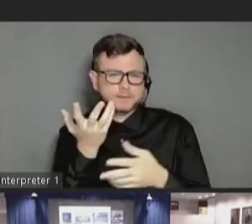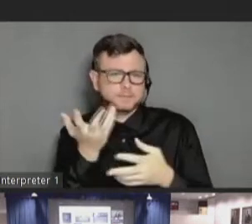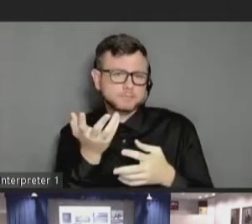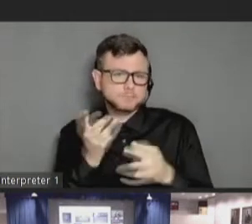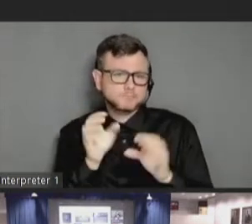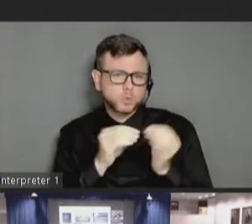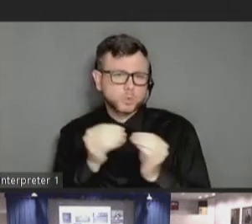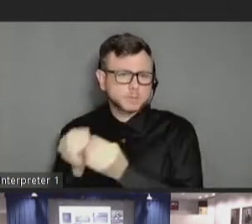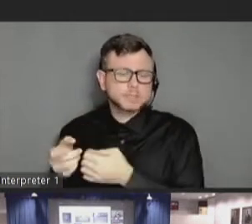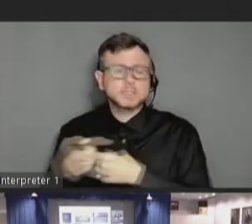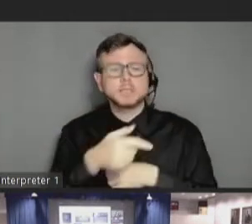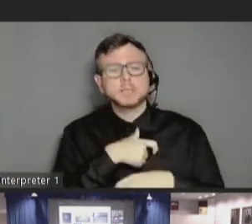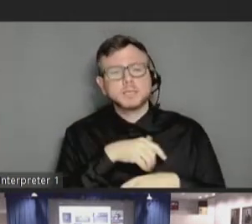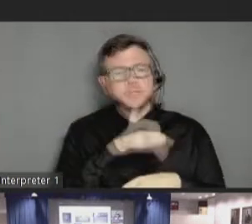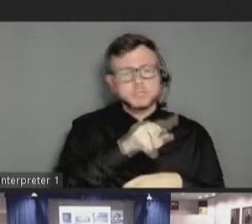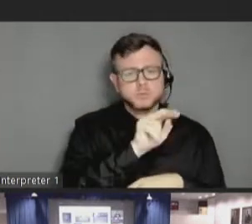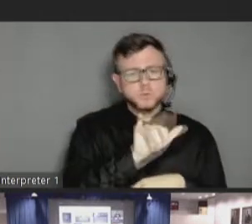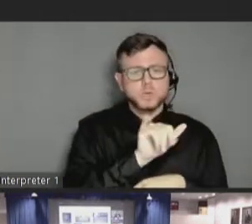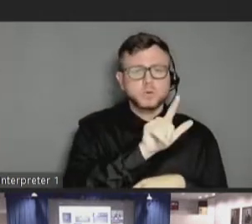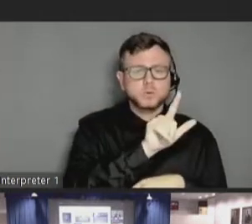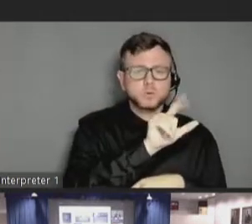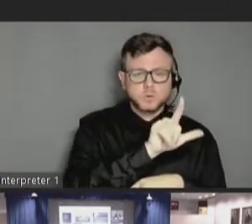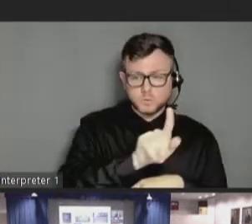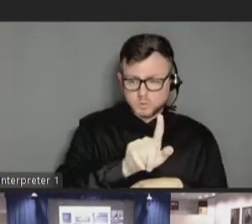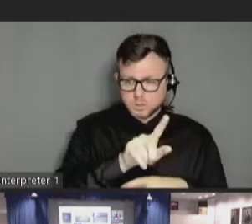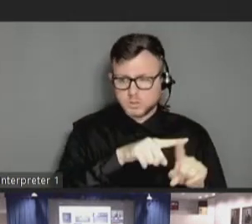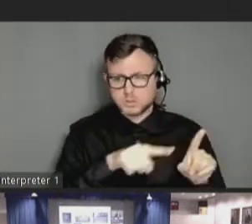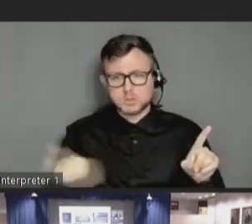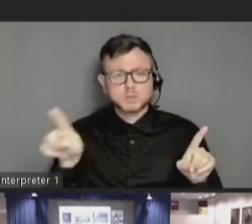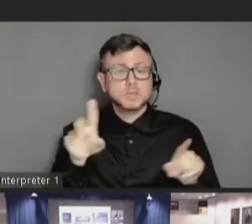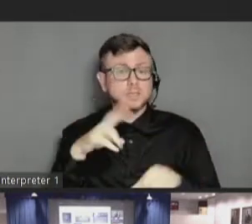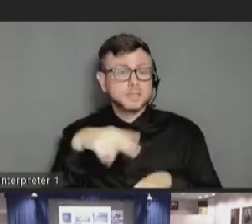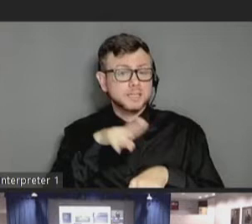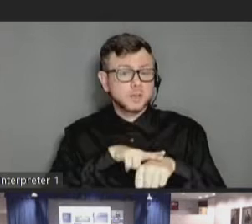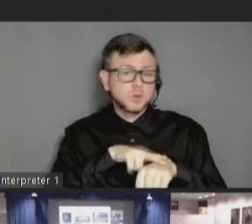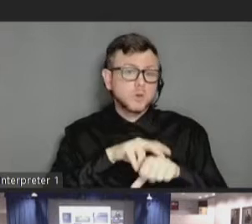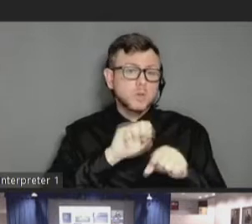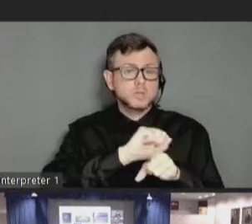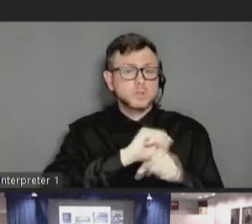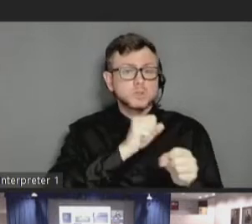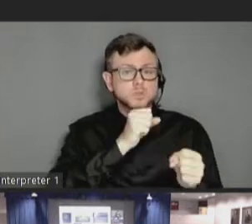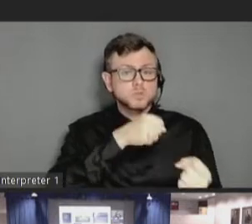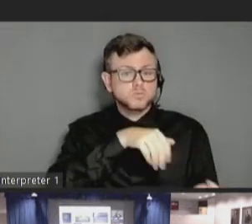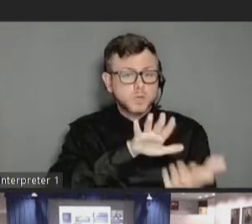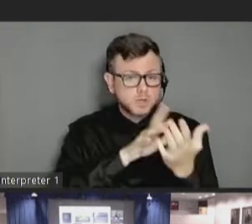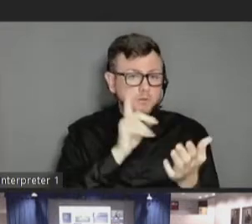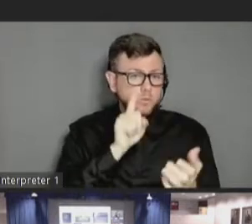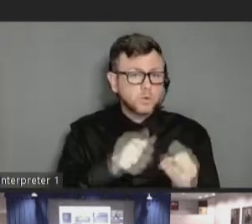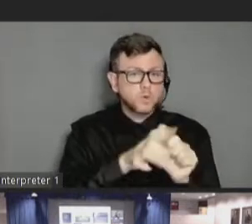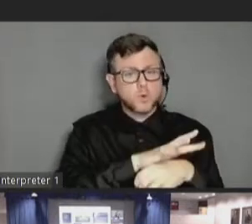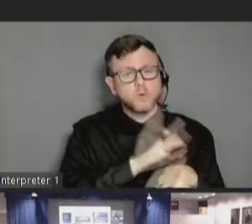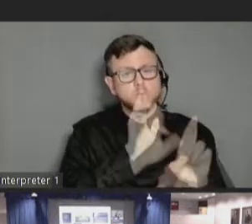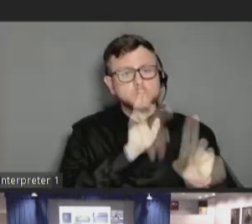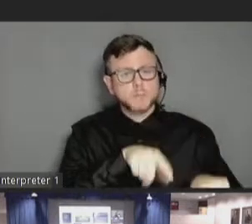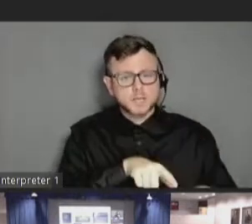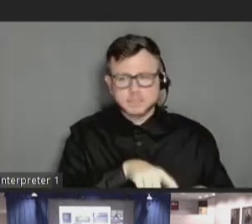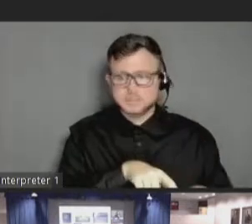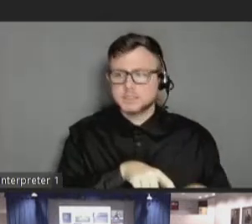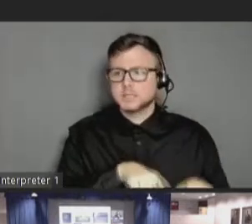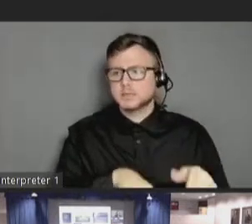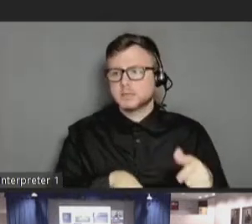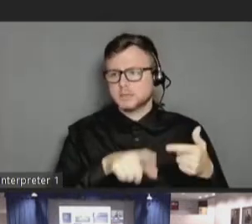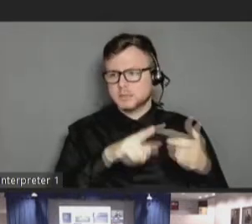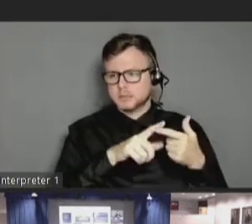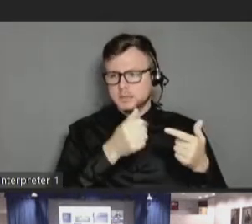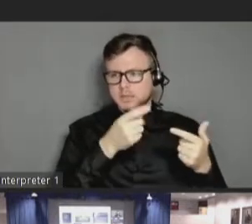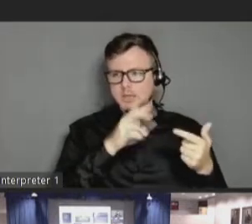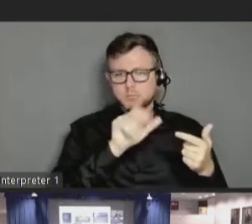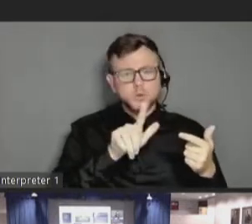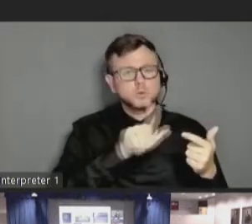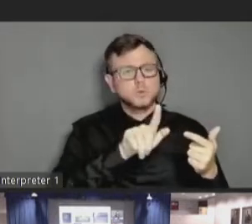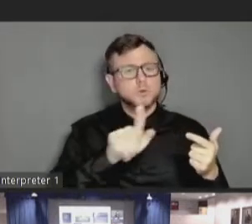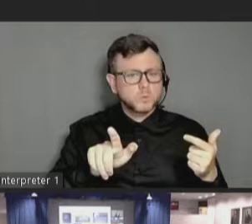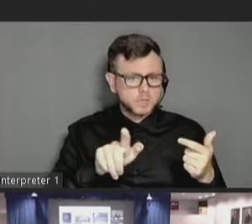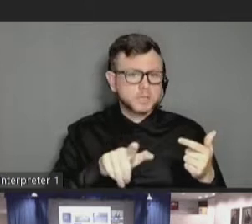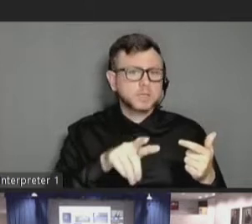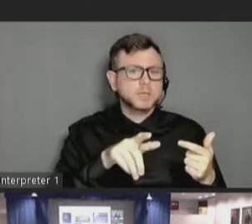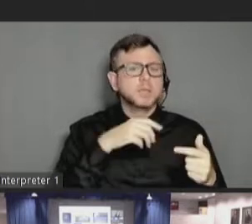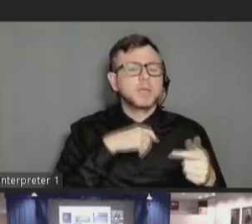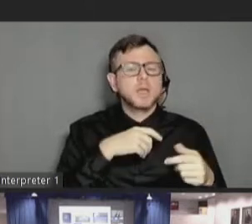From January 2021, the National Strategy for COVID response, the April 2021 American Rescue Plan that